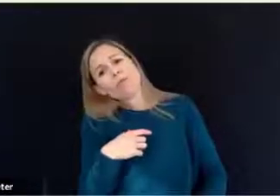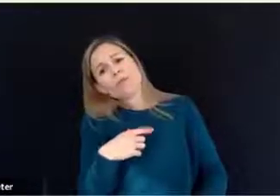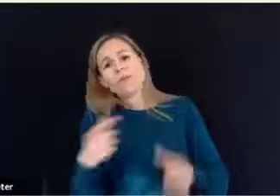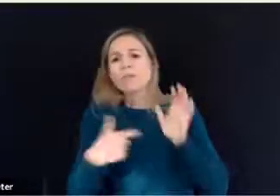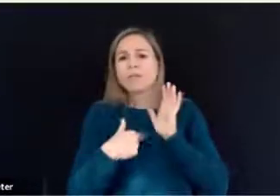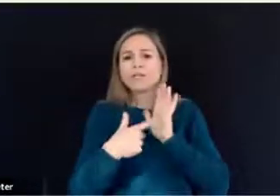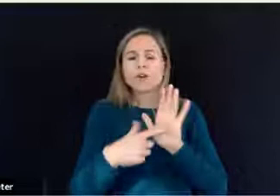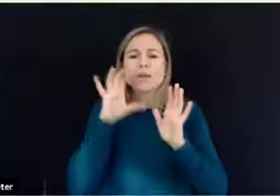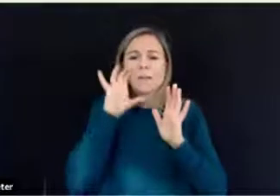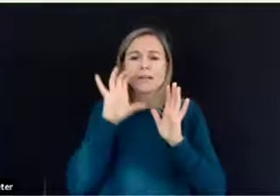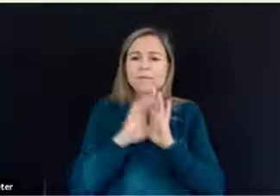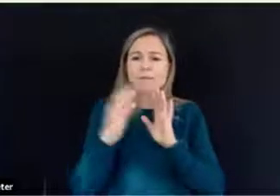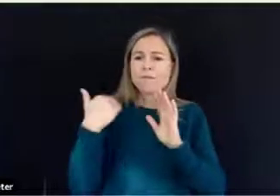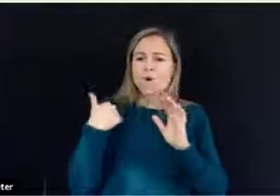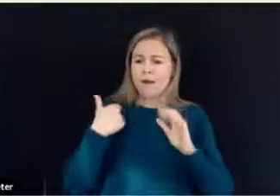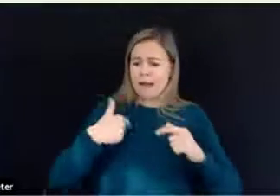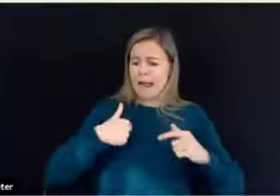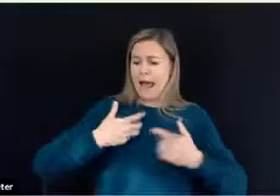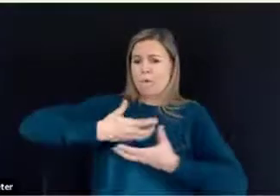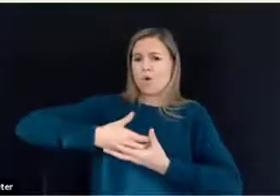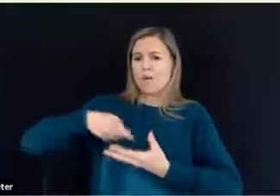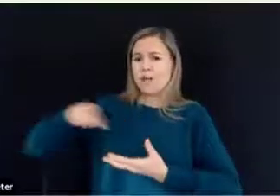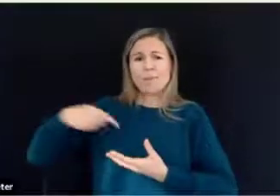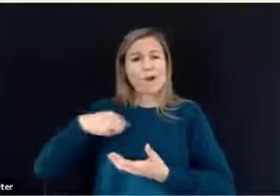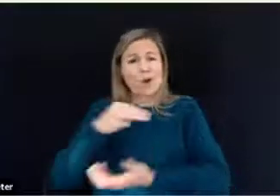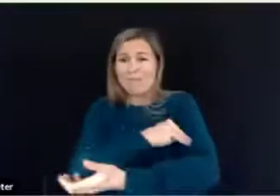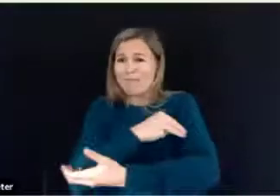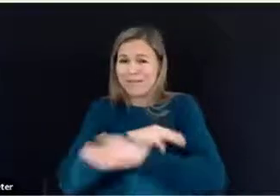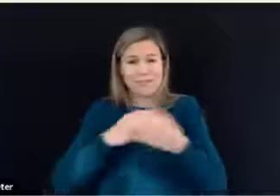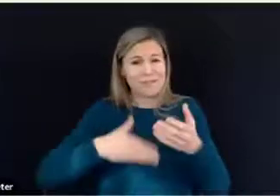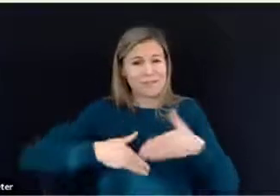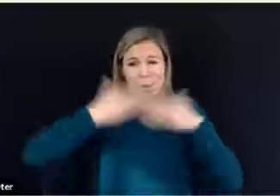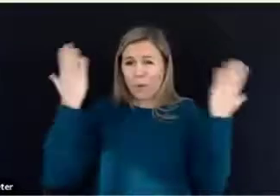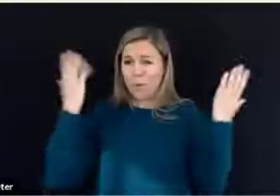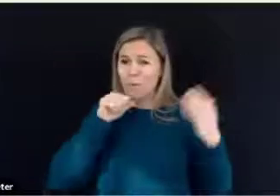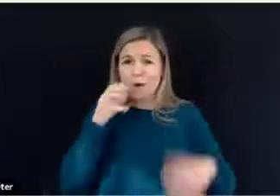and she just has no muscle tone, but of course as a first time mother,